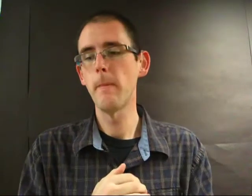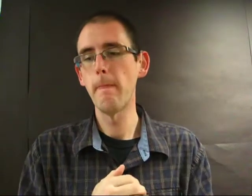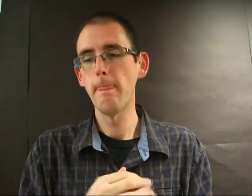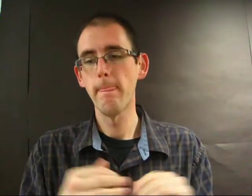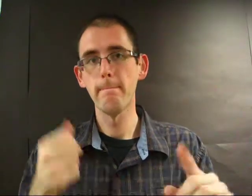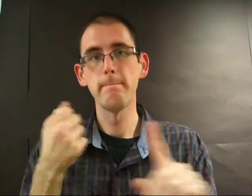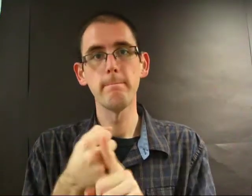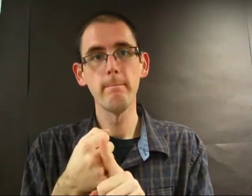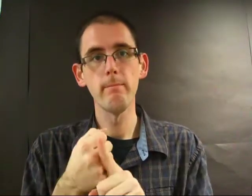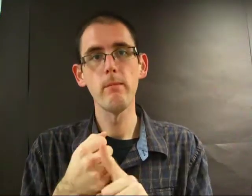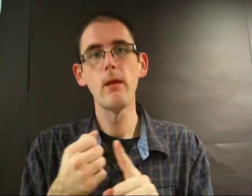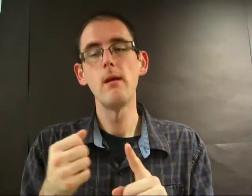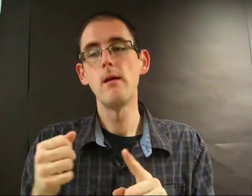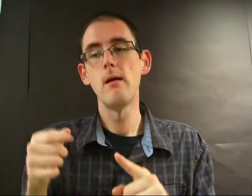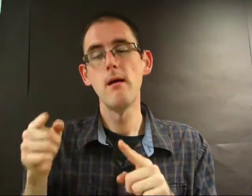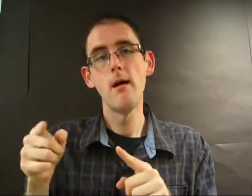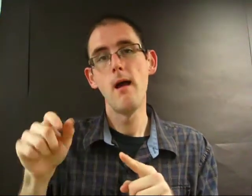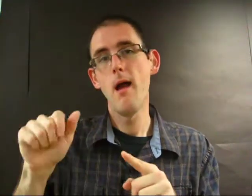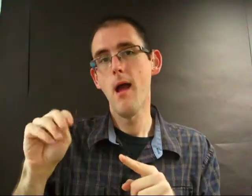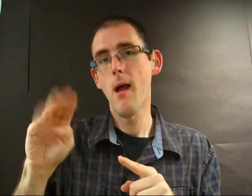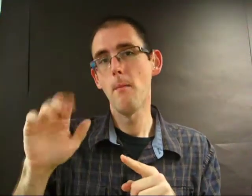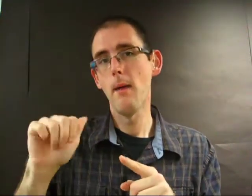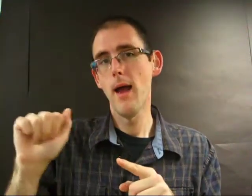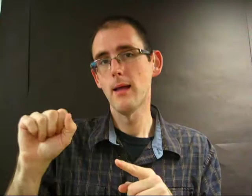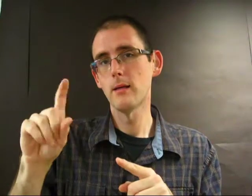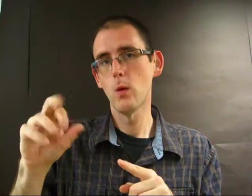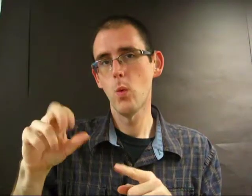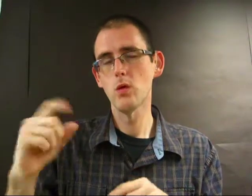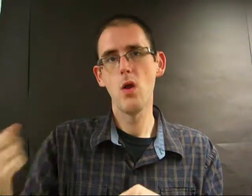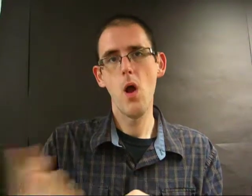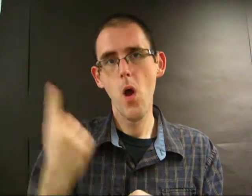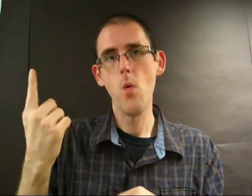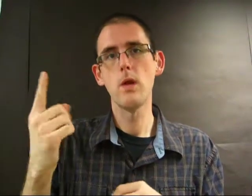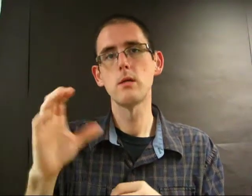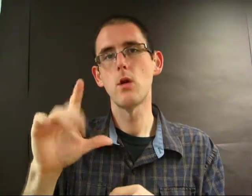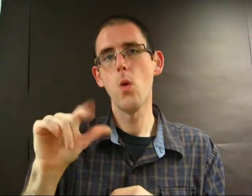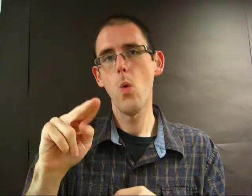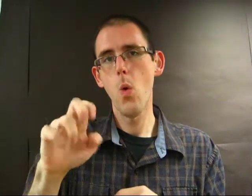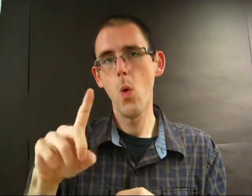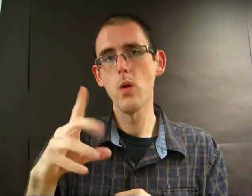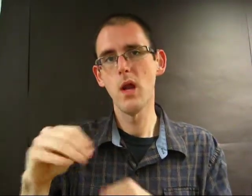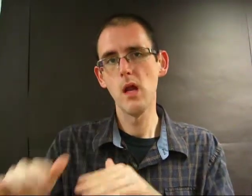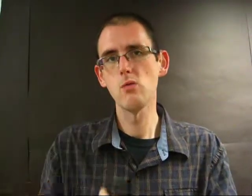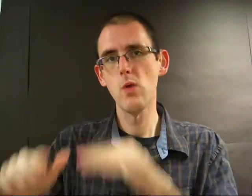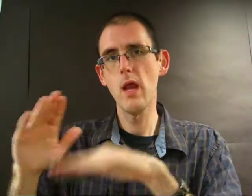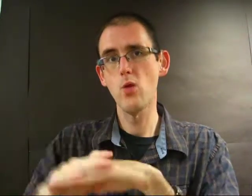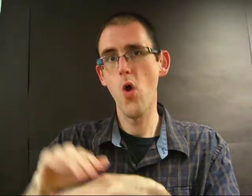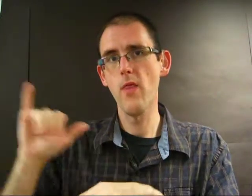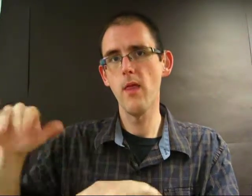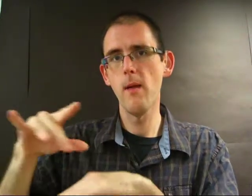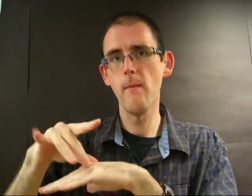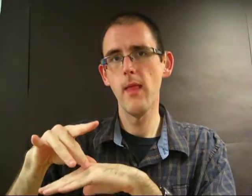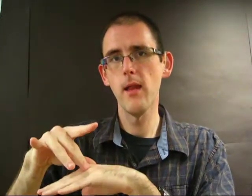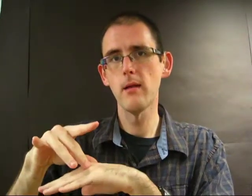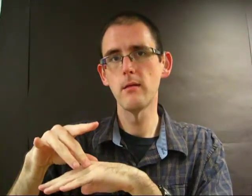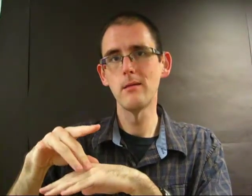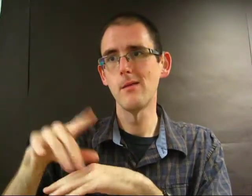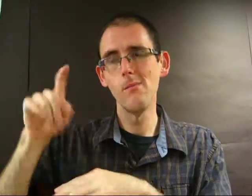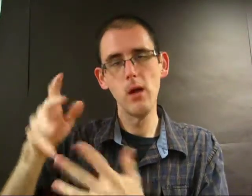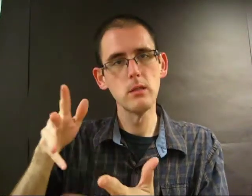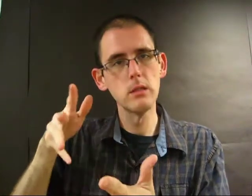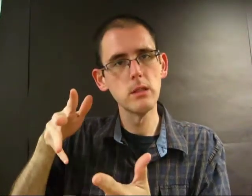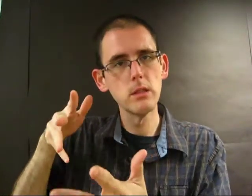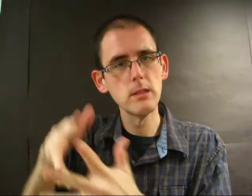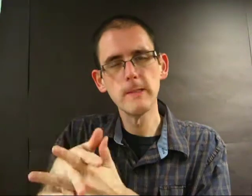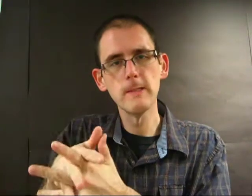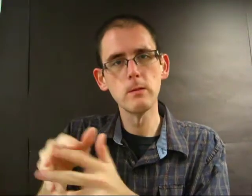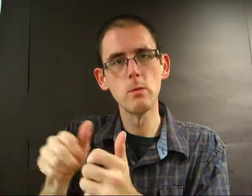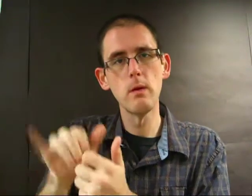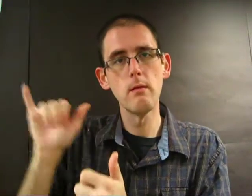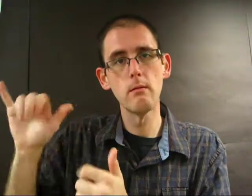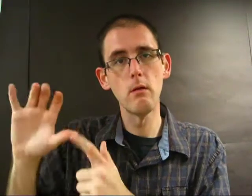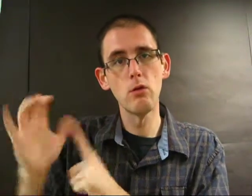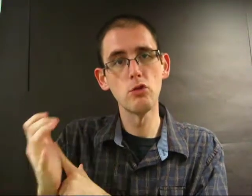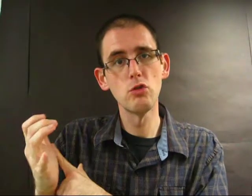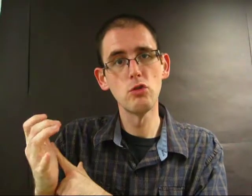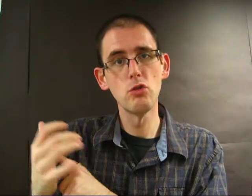Thus far, ambassadors have been bred and raised on this planet, deeply integrated into this culture.